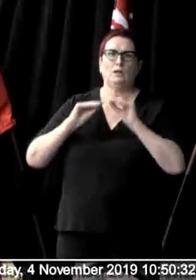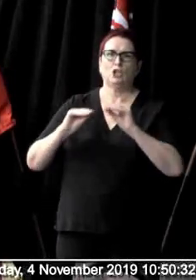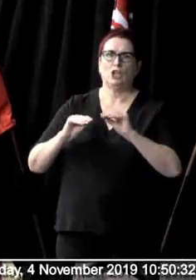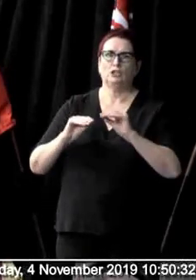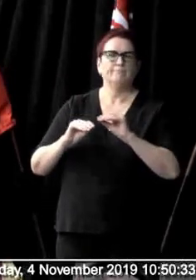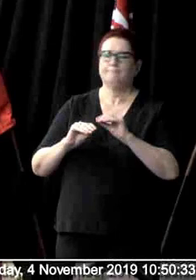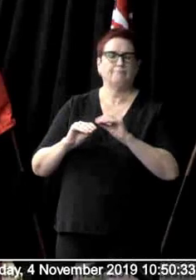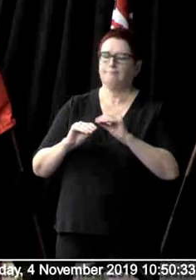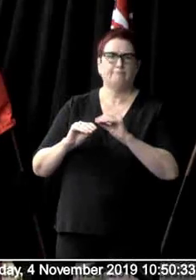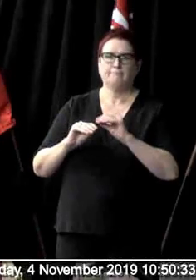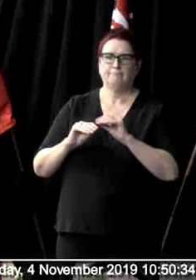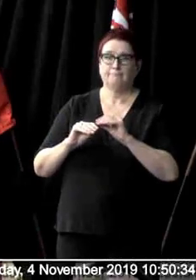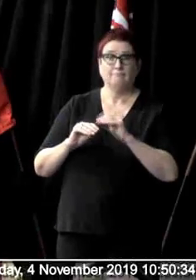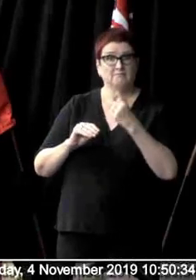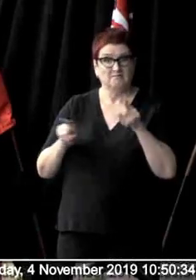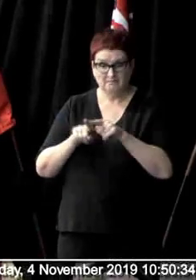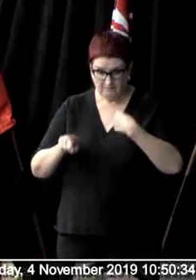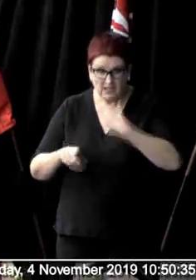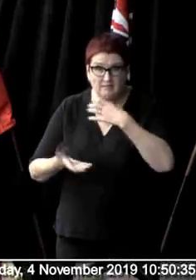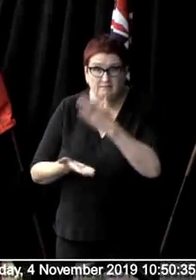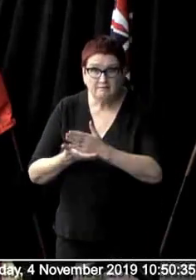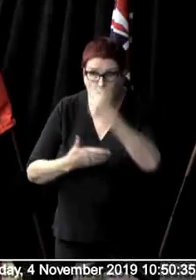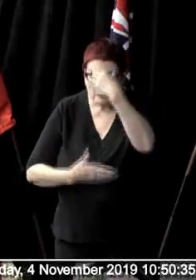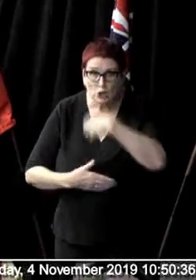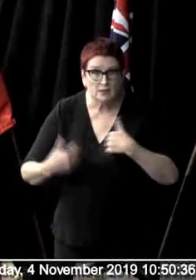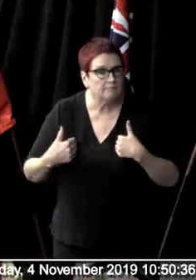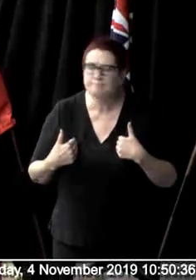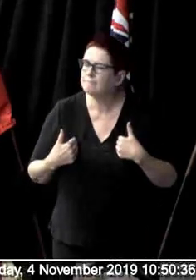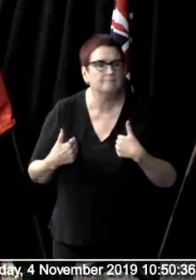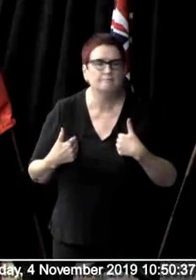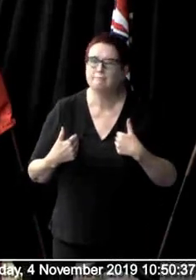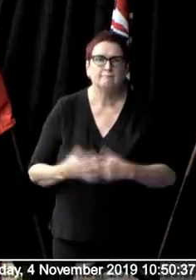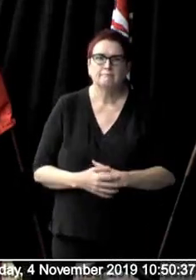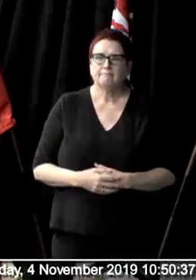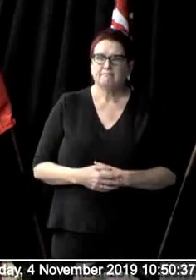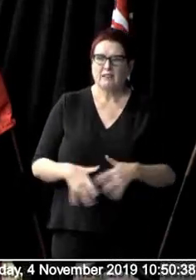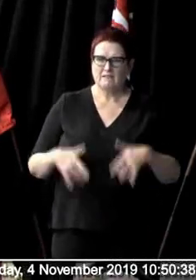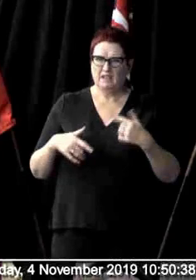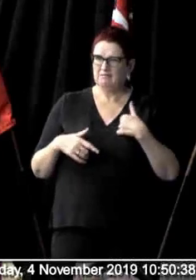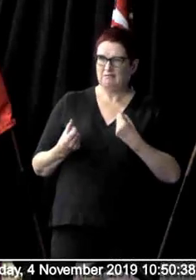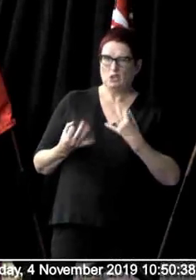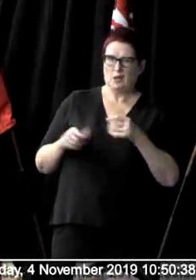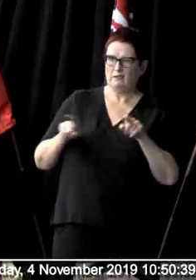They are not being treated as people with the rights to an equitable education.